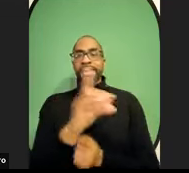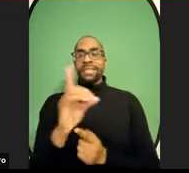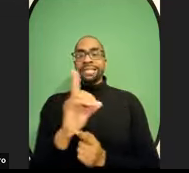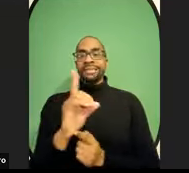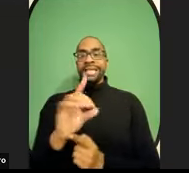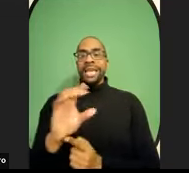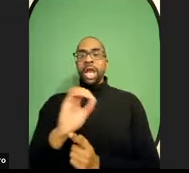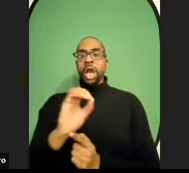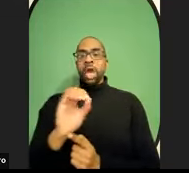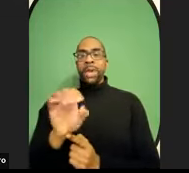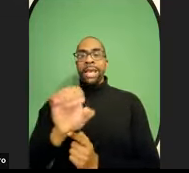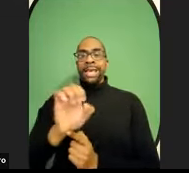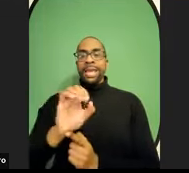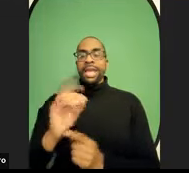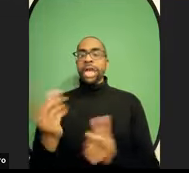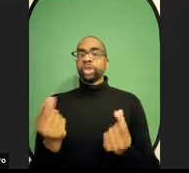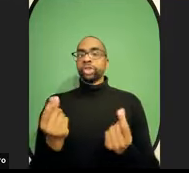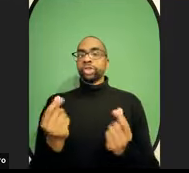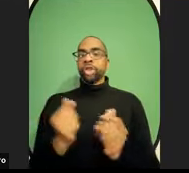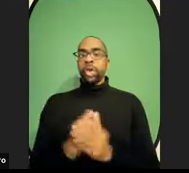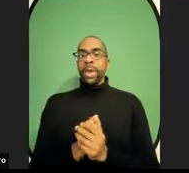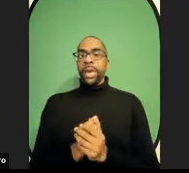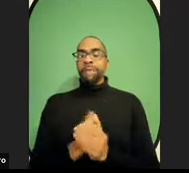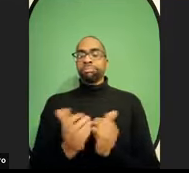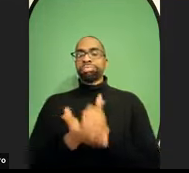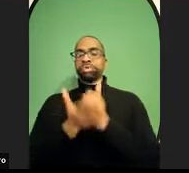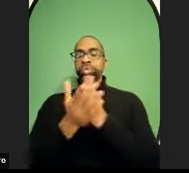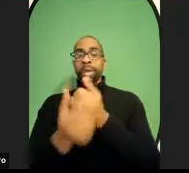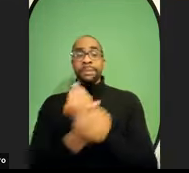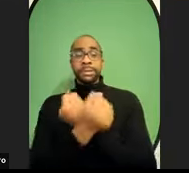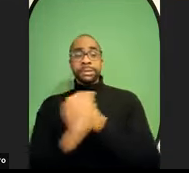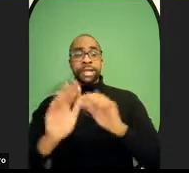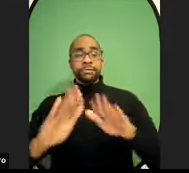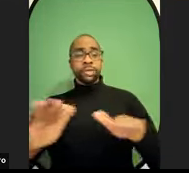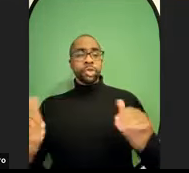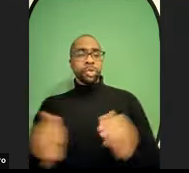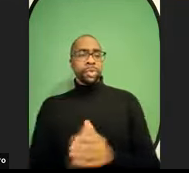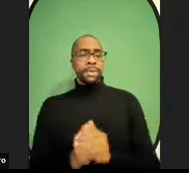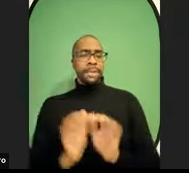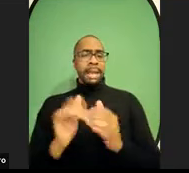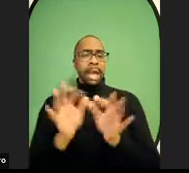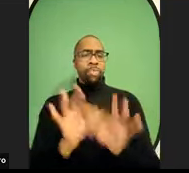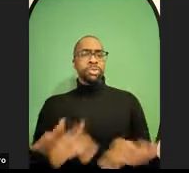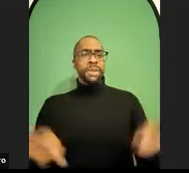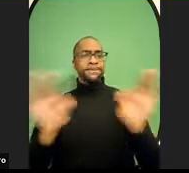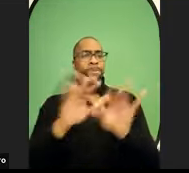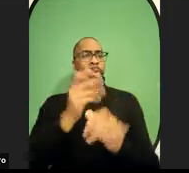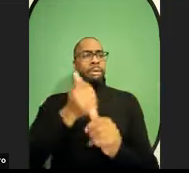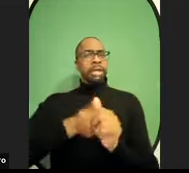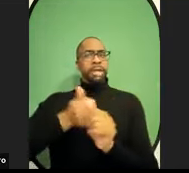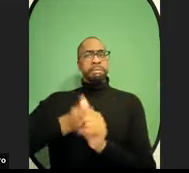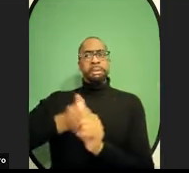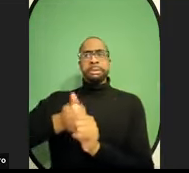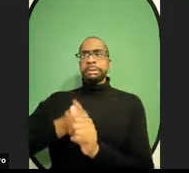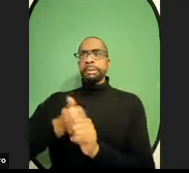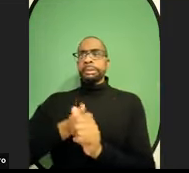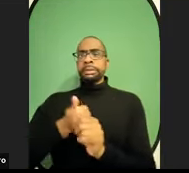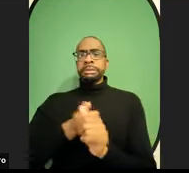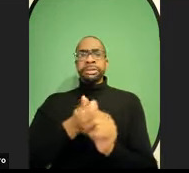let us know about everything that the let us know about everything that the God is doing in terms of. keeping our children safe. and how and how important this is to them